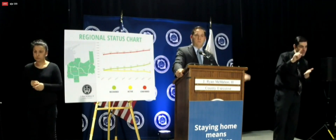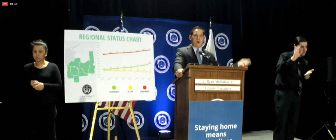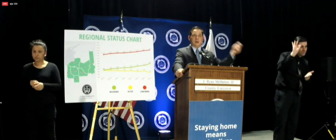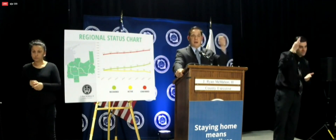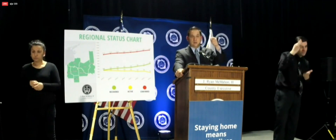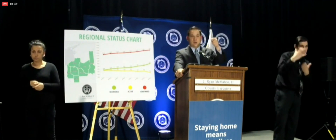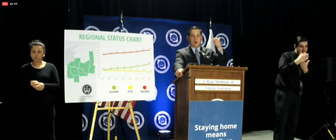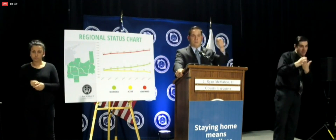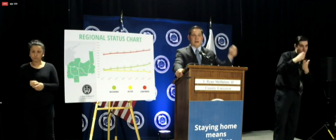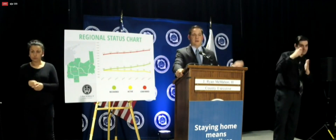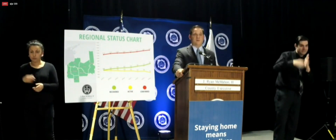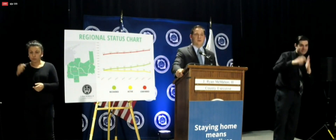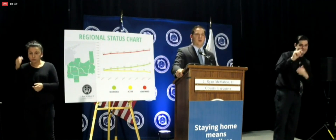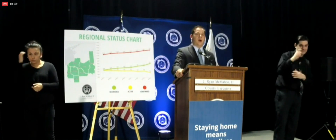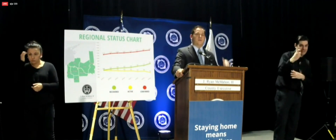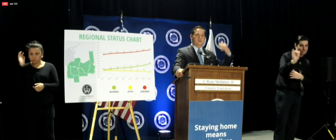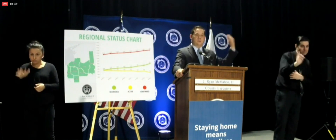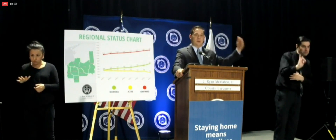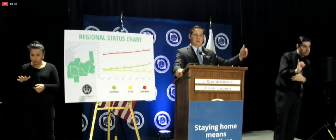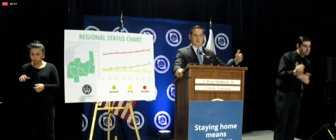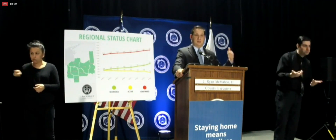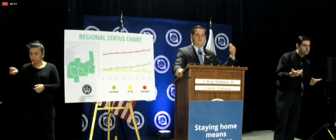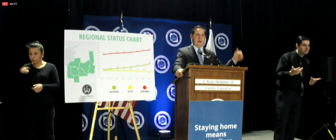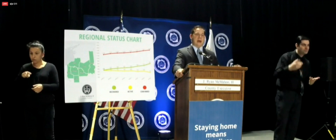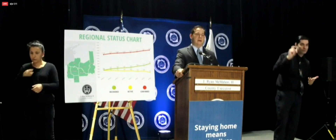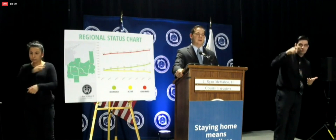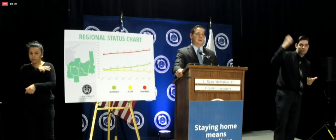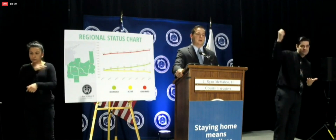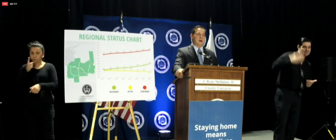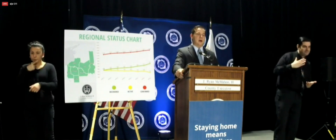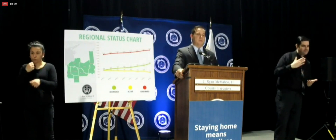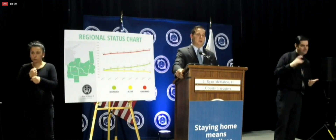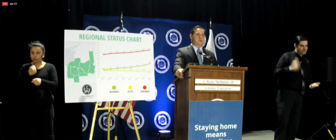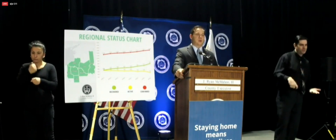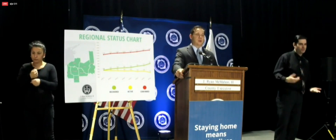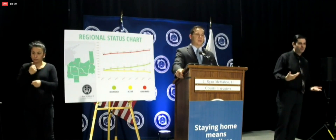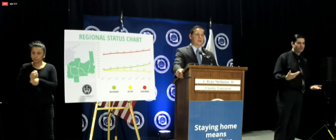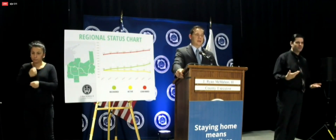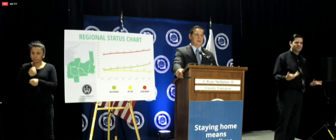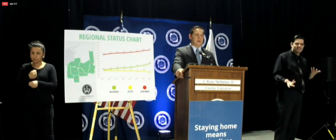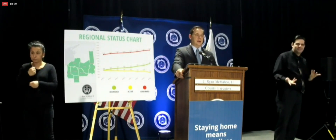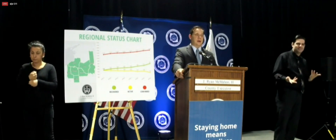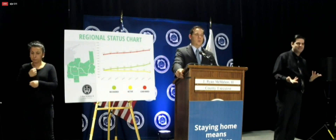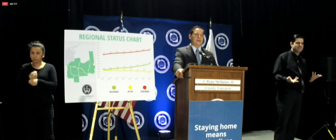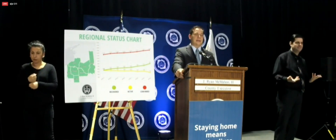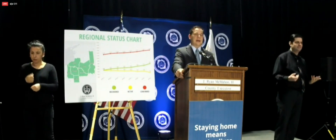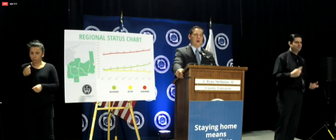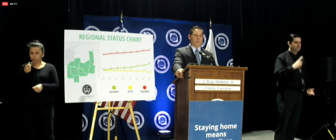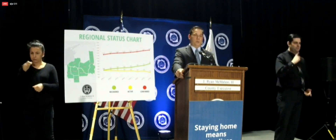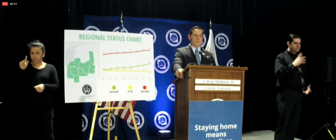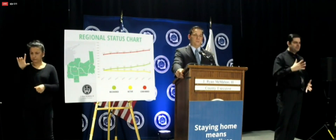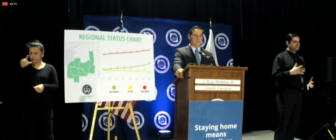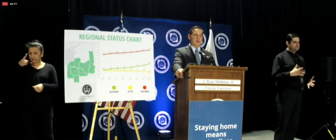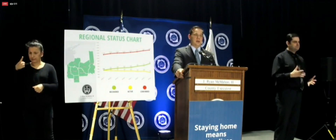REMIND ALL OF THESE EMPLOYEES PAY FEDERAL INCOME TAX. SO, THAT'S MONEY THAT GOES BACK